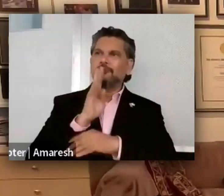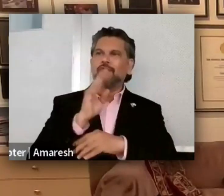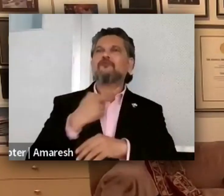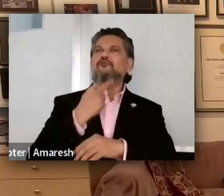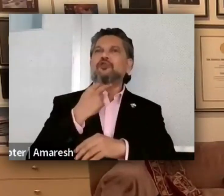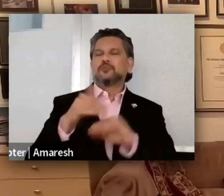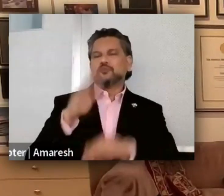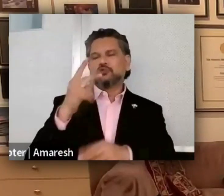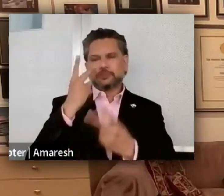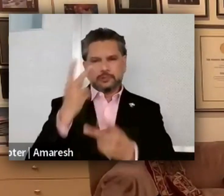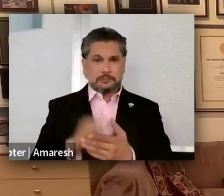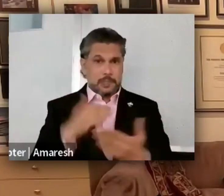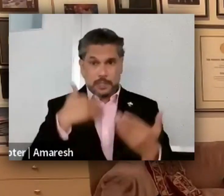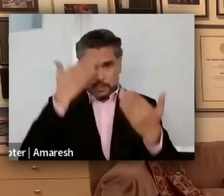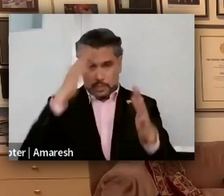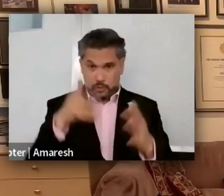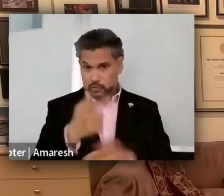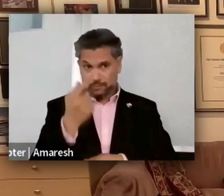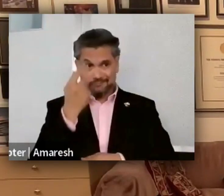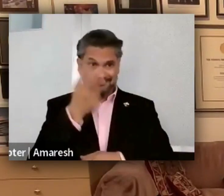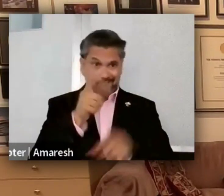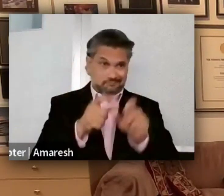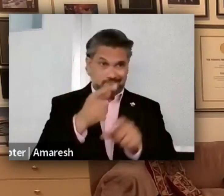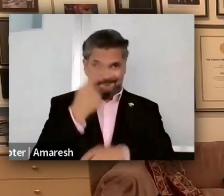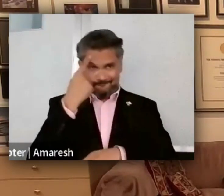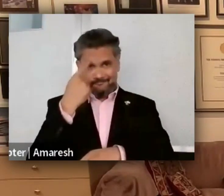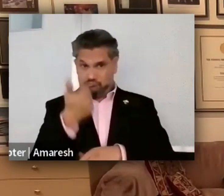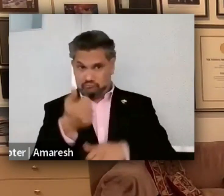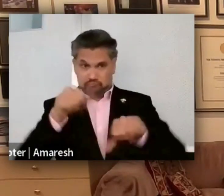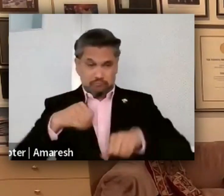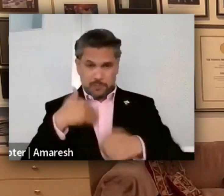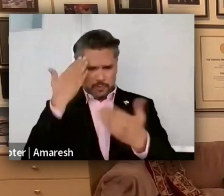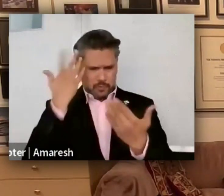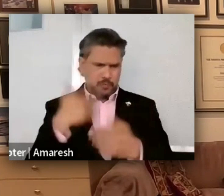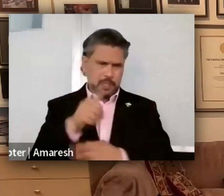I have no idea whether that makes any sense, but I'll ask my AI people here at Google whether that